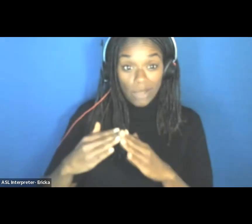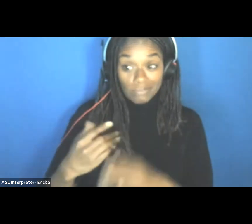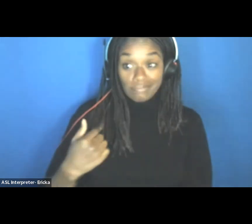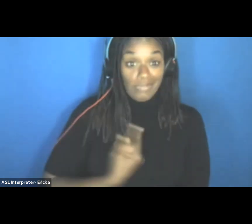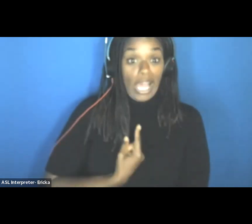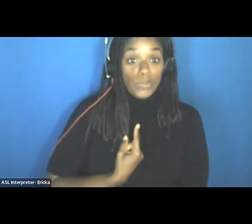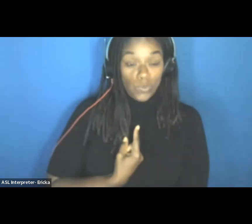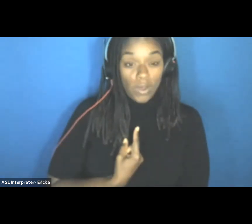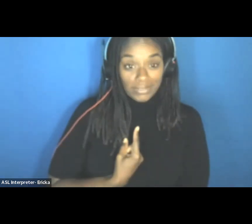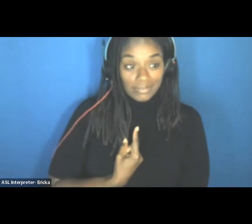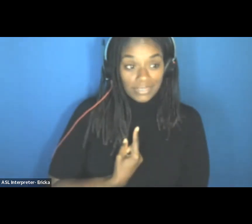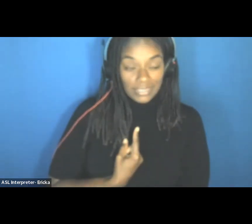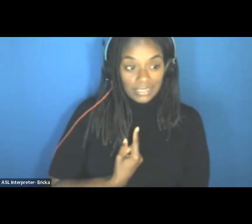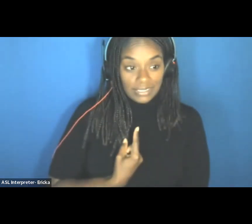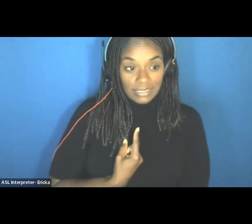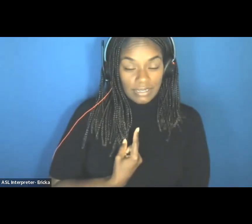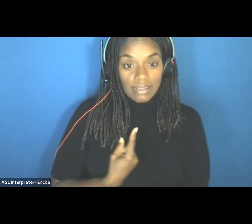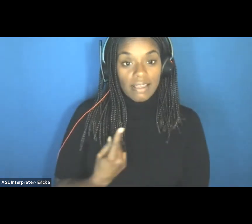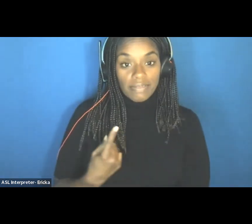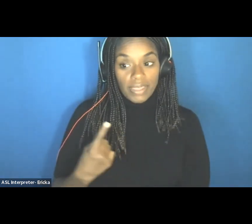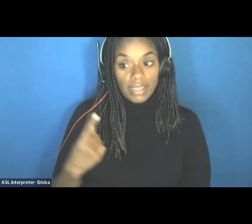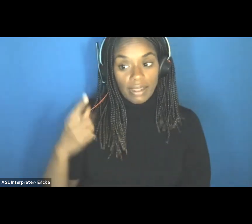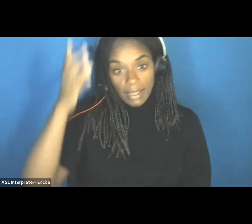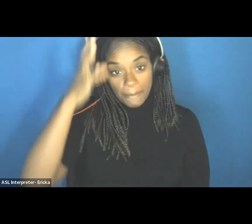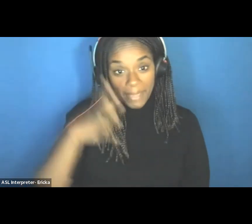Me being one of them.